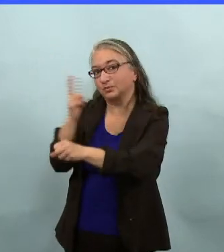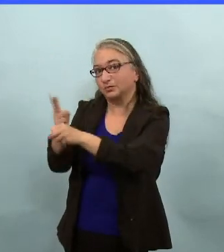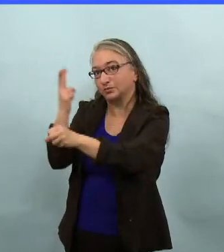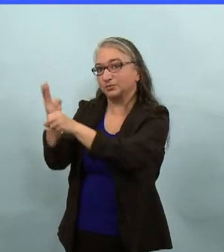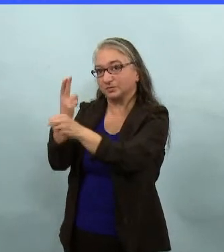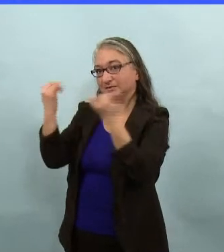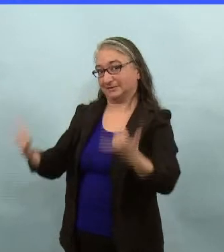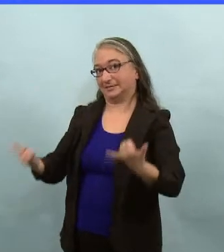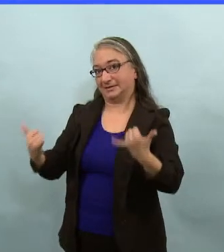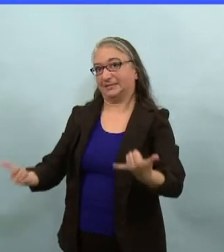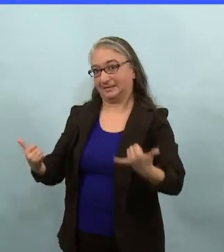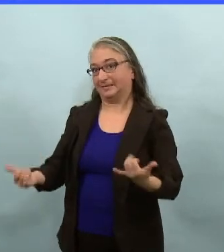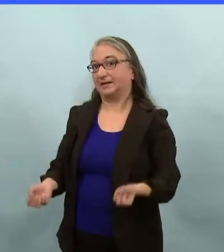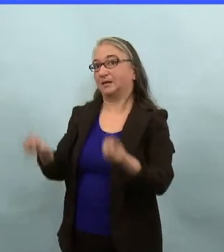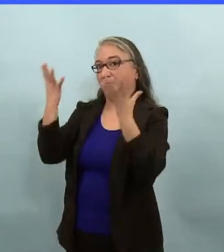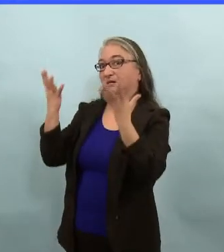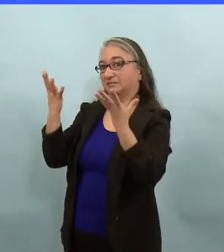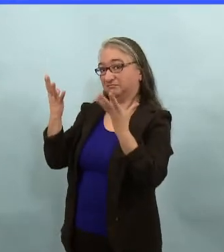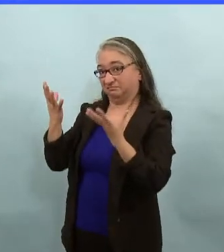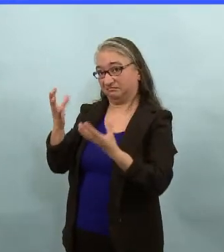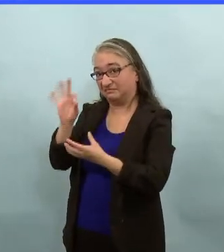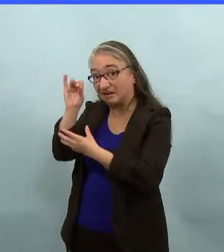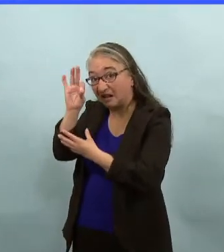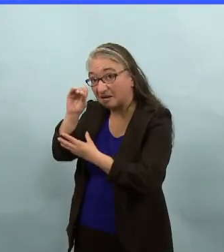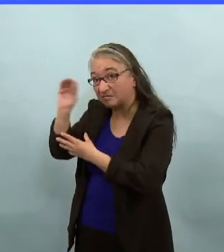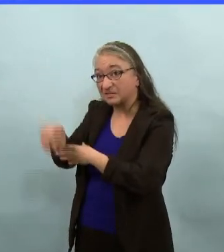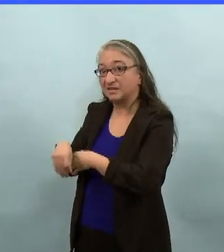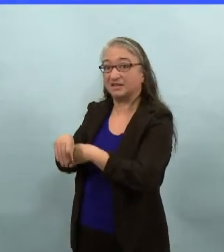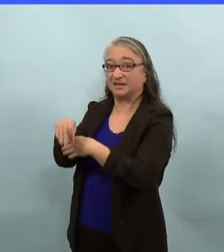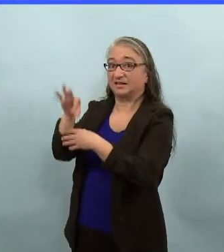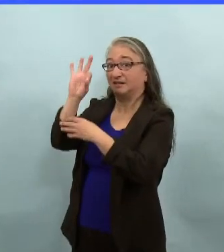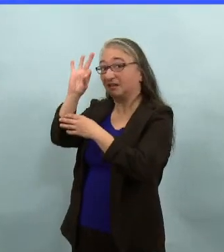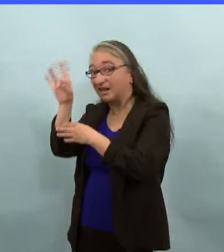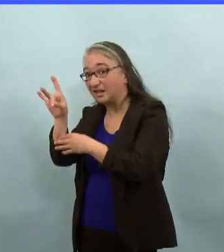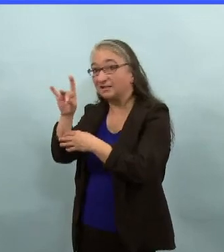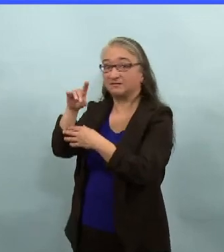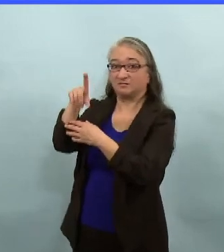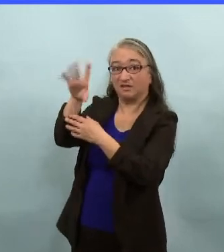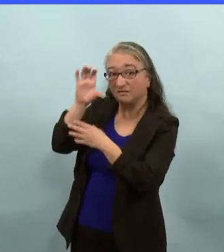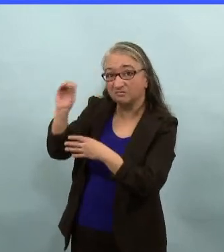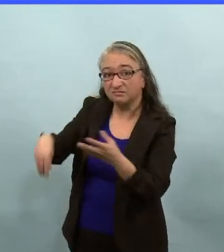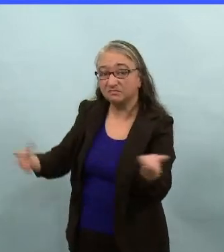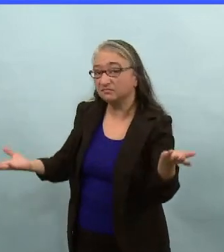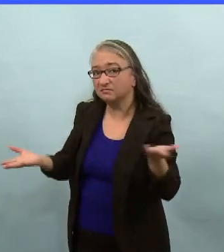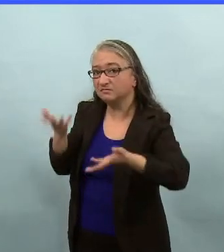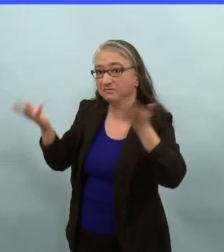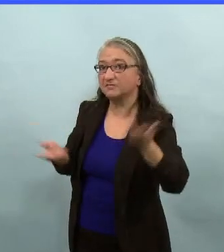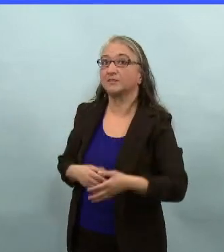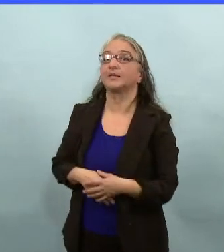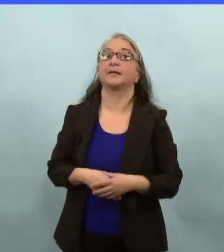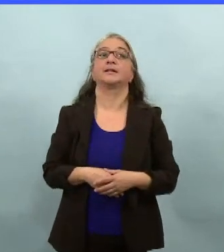are are we at 90 are we at 98 or we had 100. yeah and that information we do discuss that as well uh